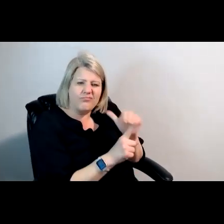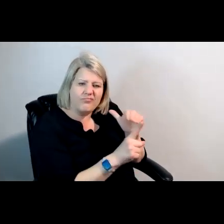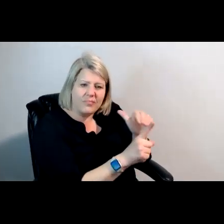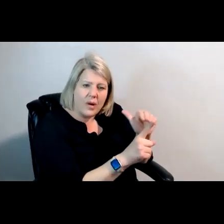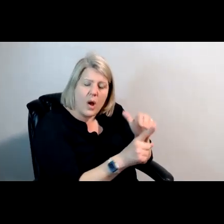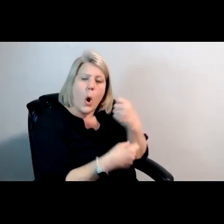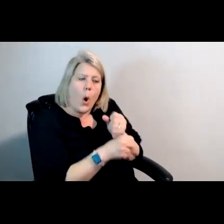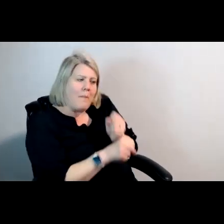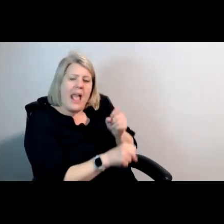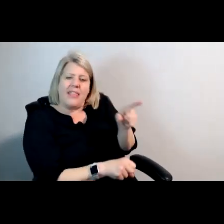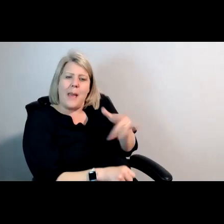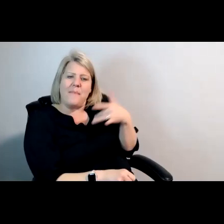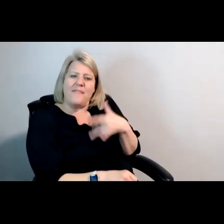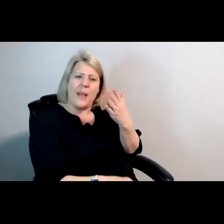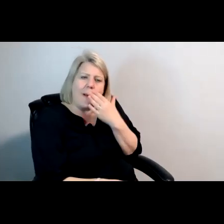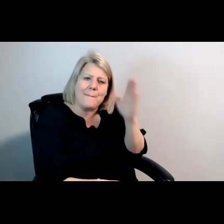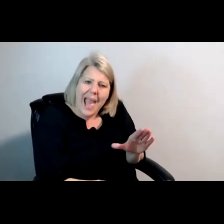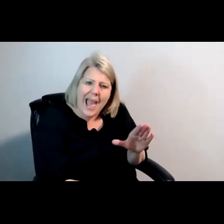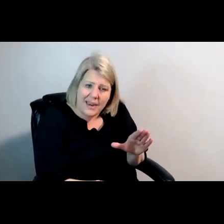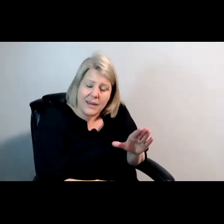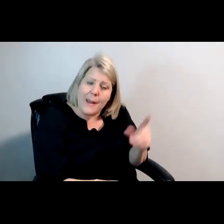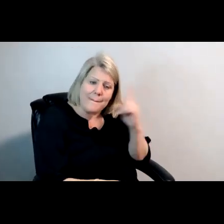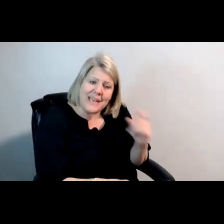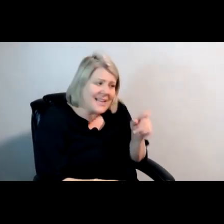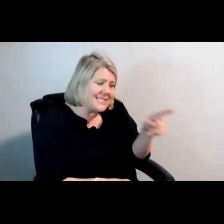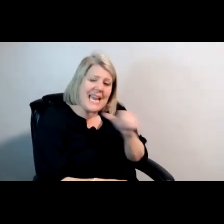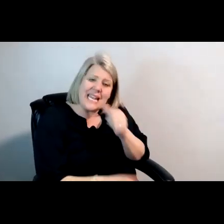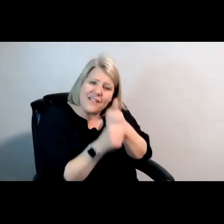about not having followed the doctor's order